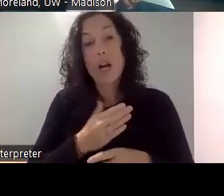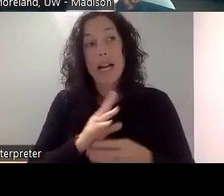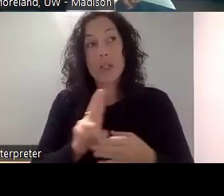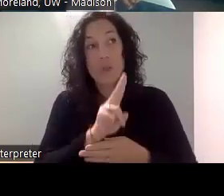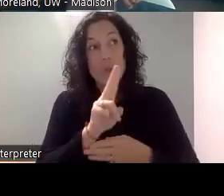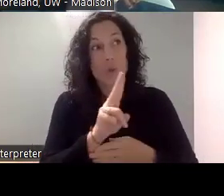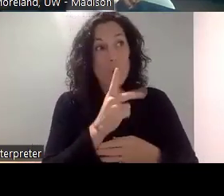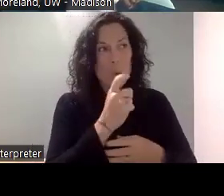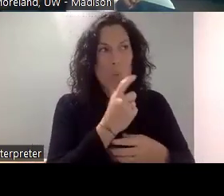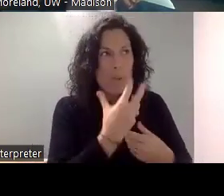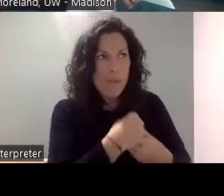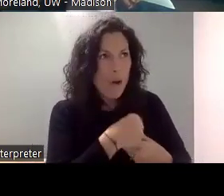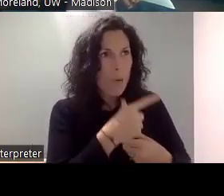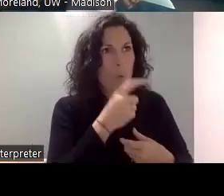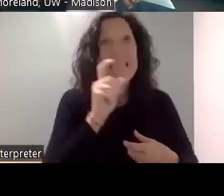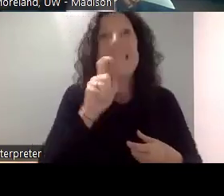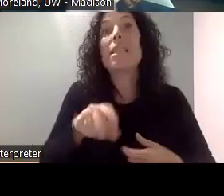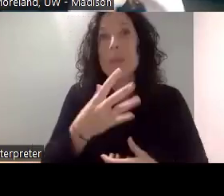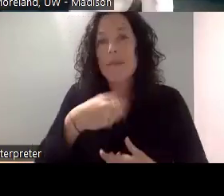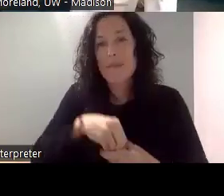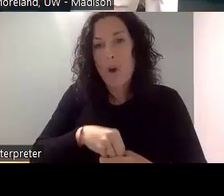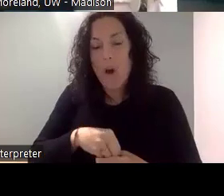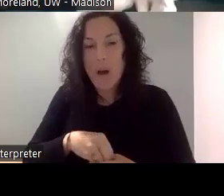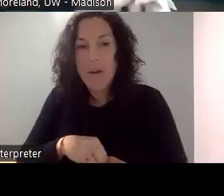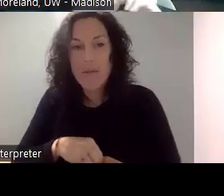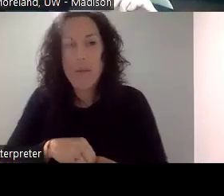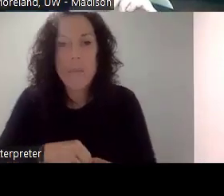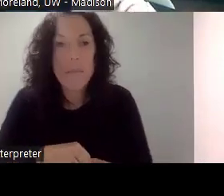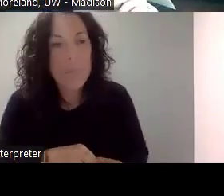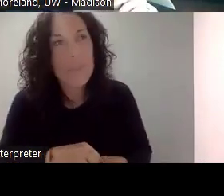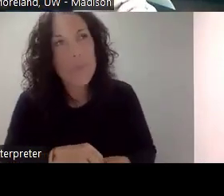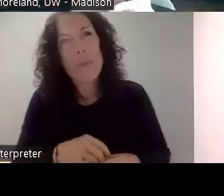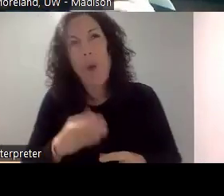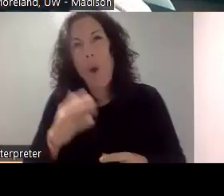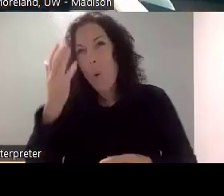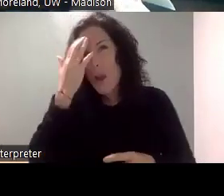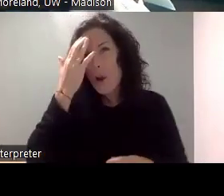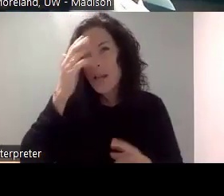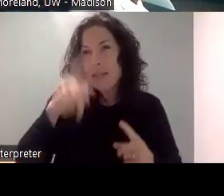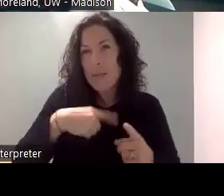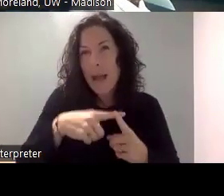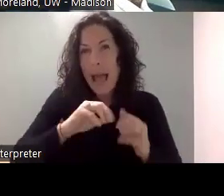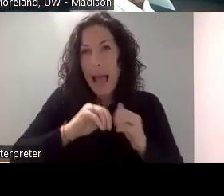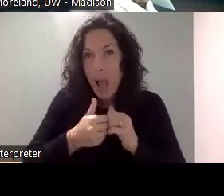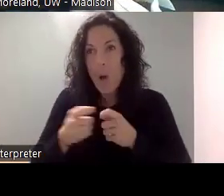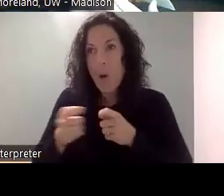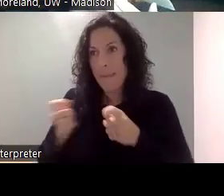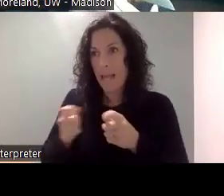or, excuse me, who might need to be involved from the perspective of awareness about how we're managing a subrecipient,